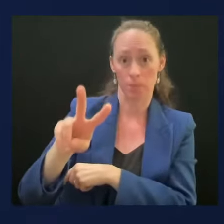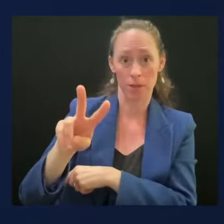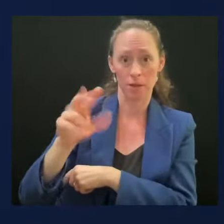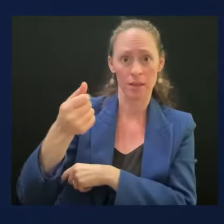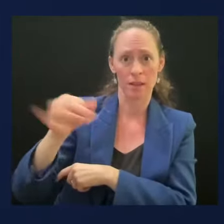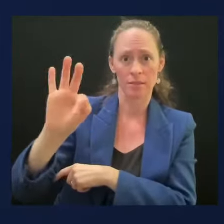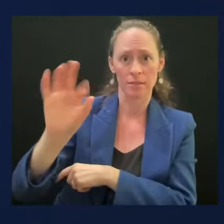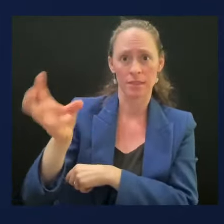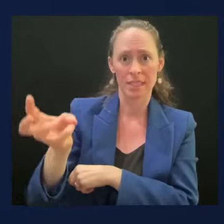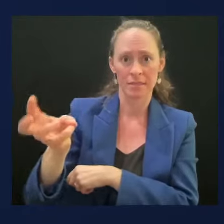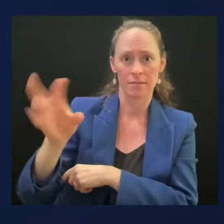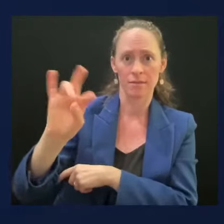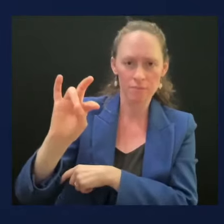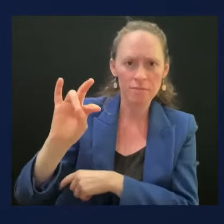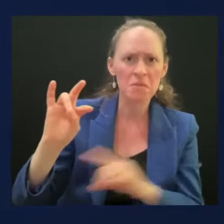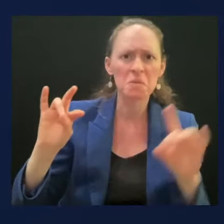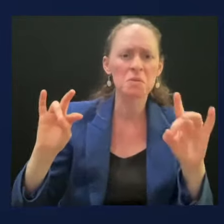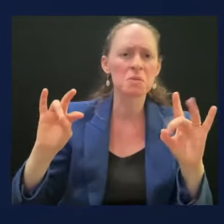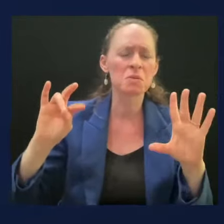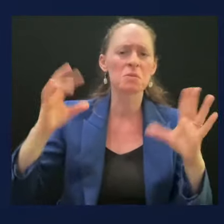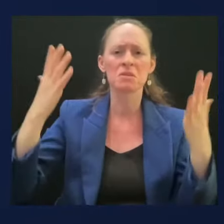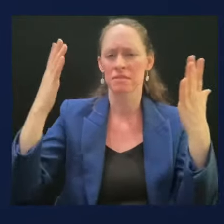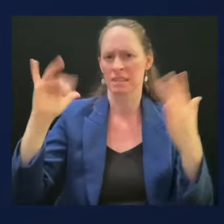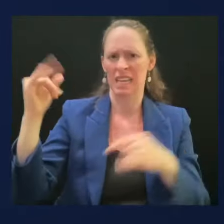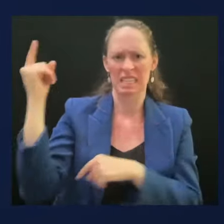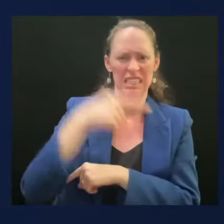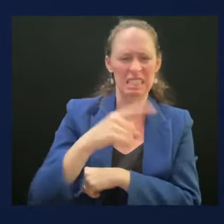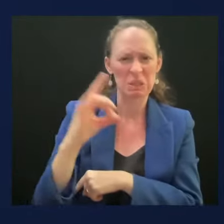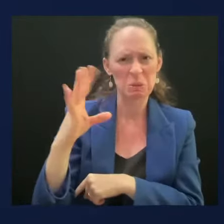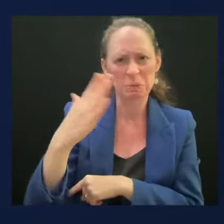Chaplain Waters, ran unarmed into the battle,